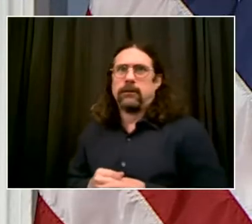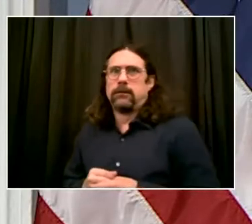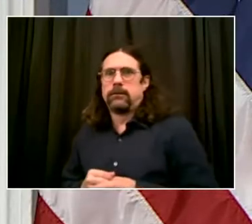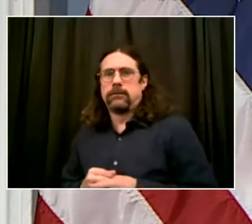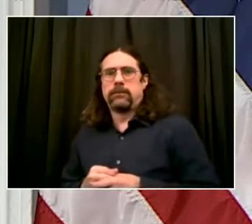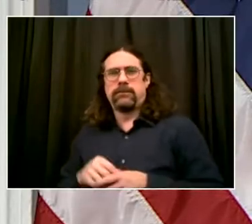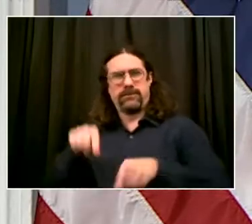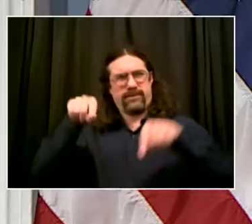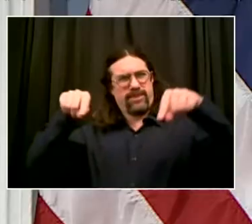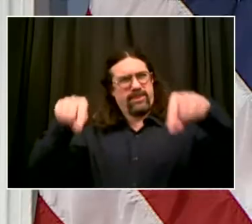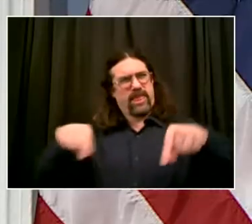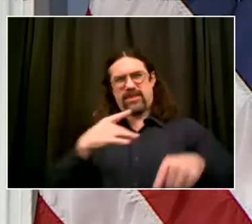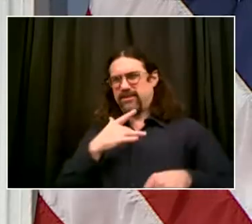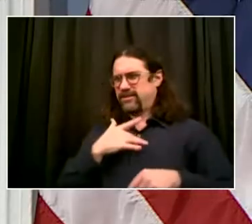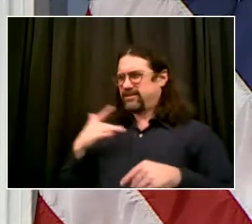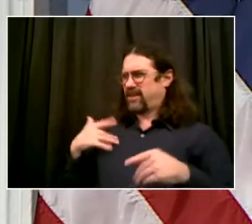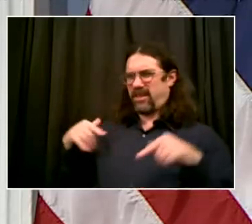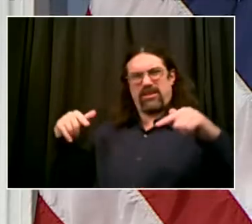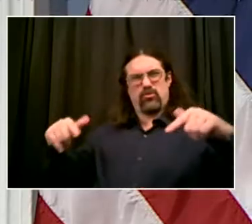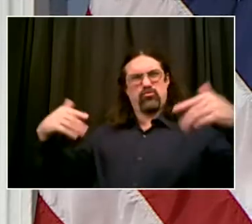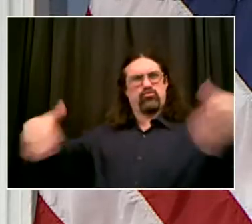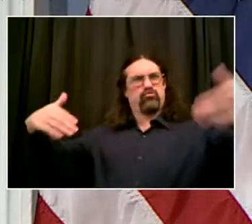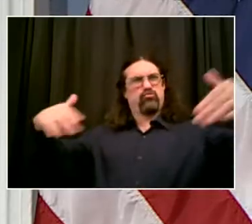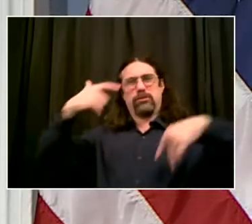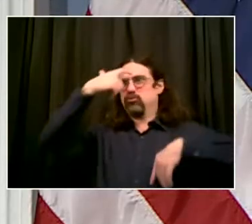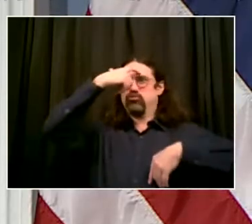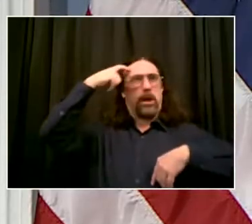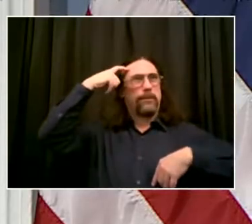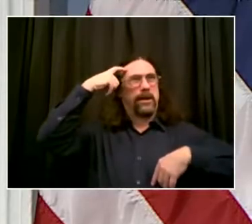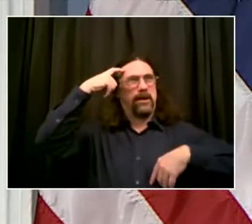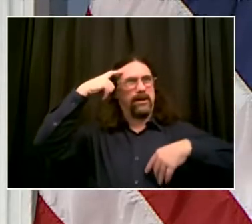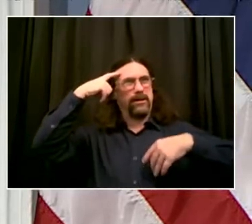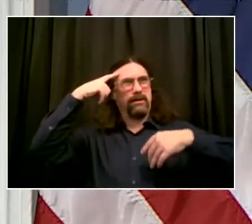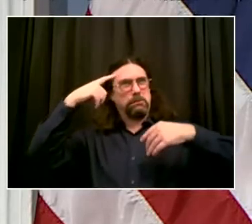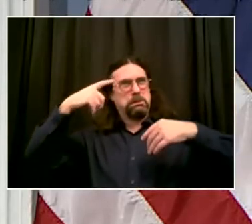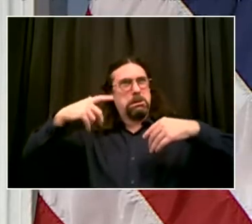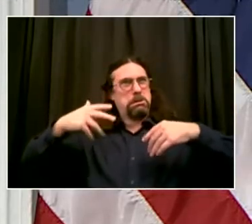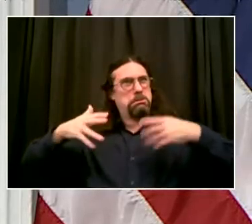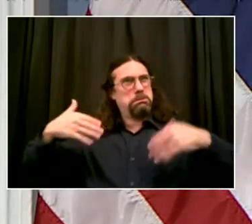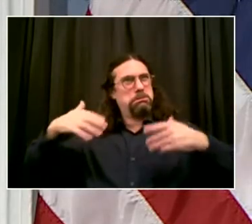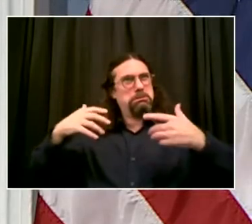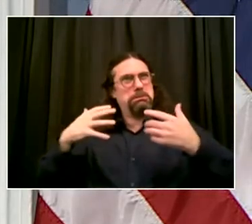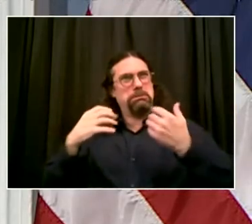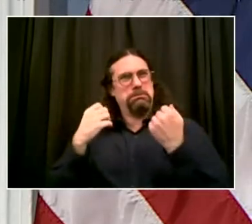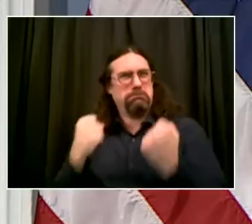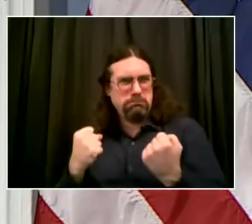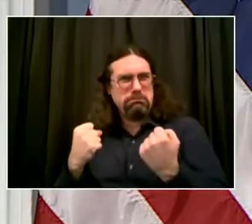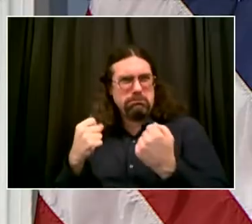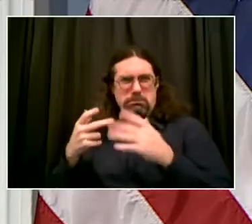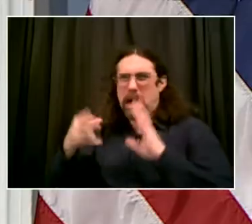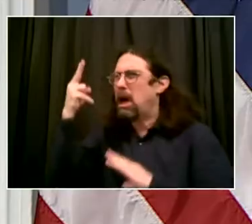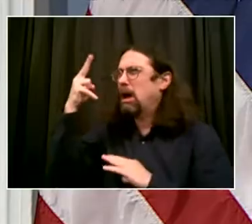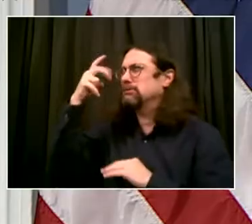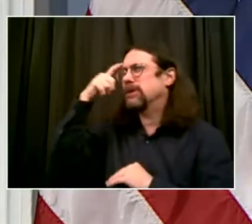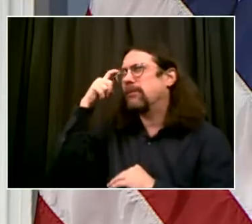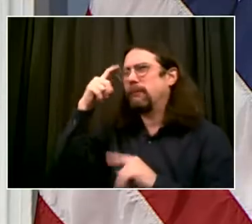NO PLAYBOOK FOR THIS. I WWL ILAALSO ADD WE ALSO VERY MUCH LOOKING AT WHAT'S HAPPENING